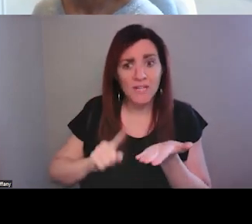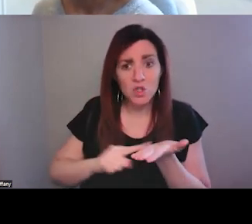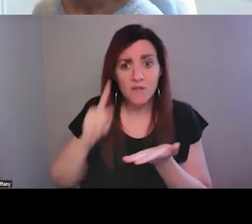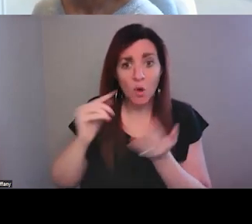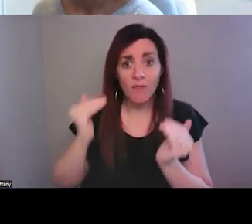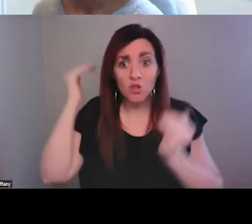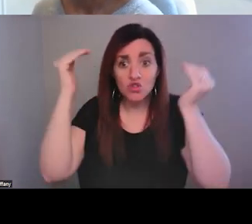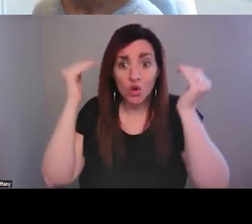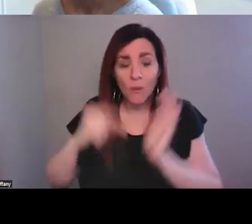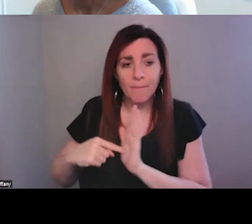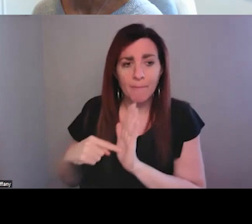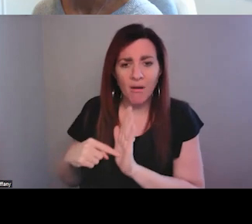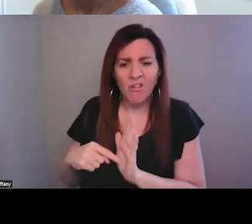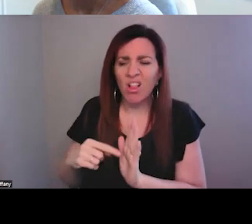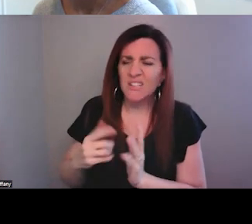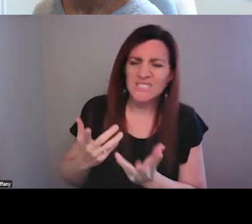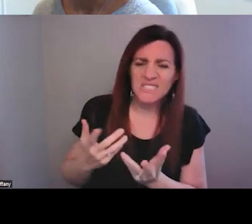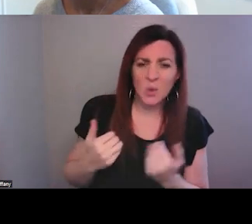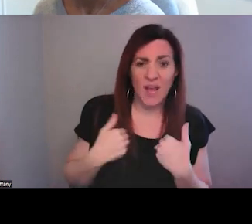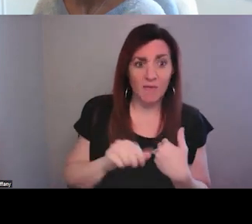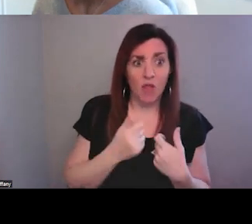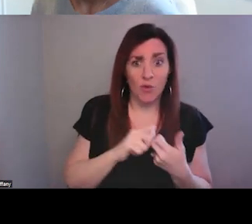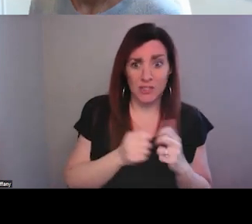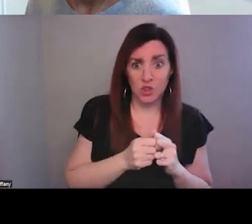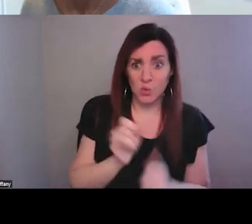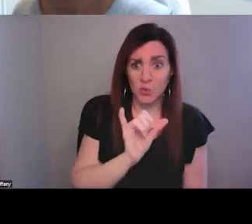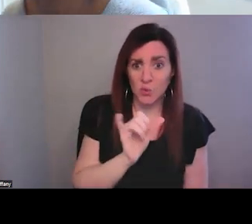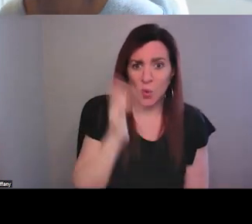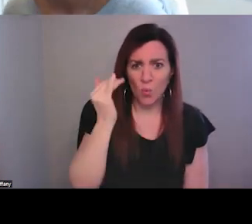THEY SAID WE HAVE A ISSUE. WHERE ARE WE HAVING CHILDREN AND